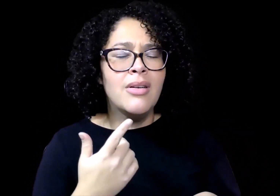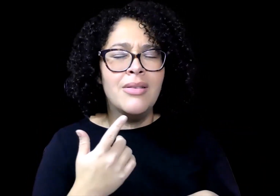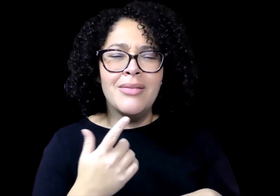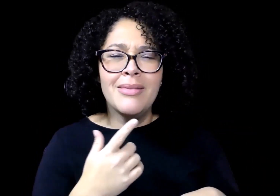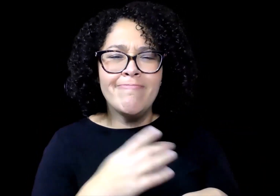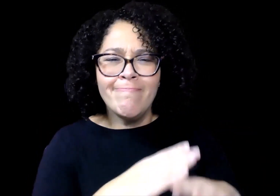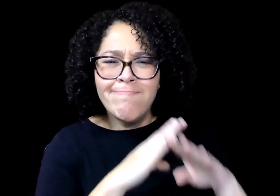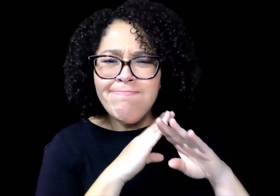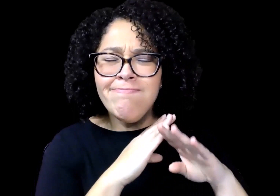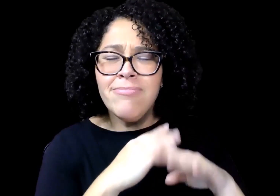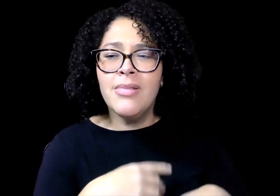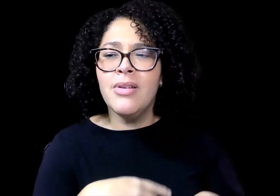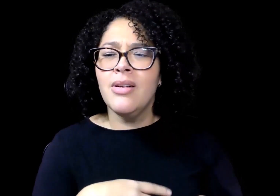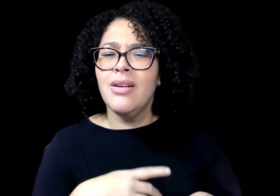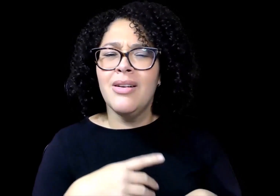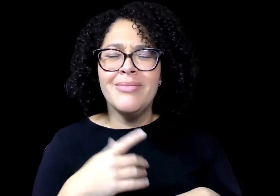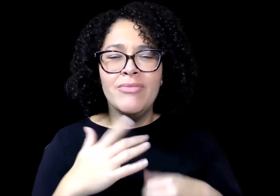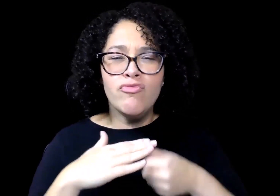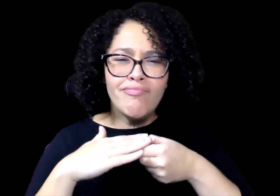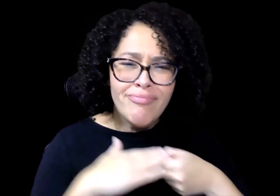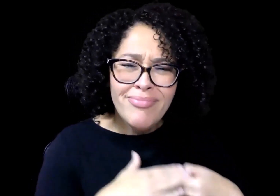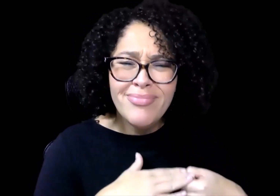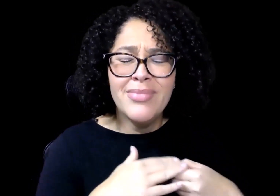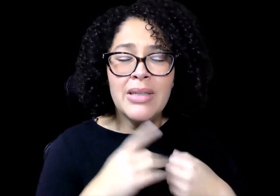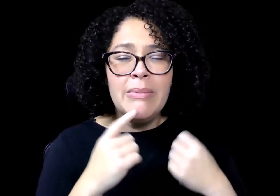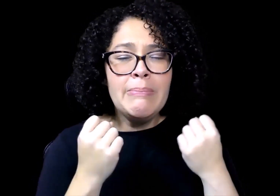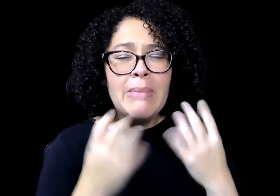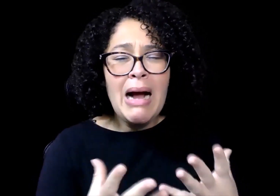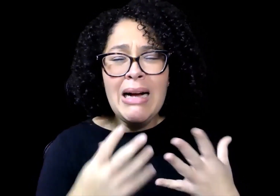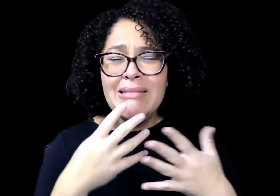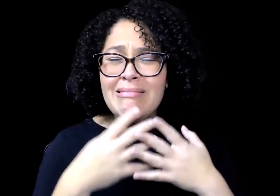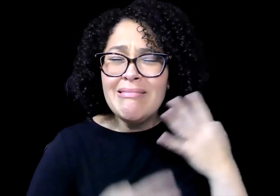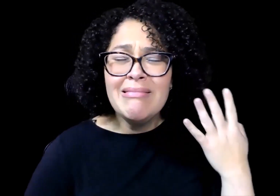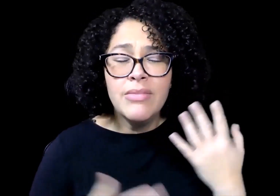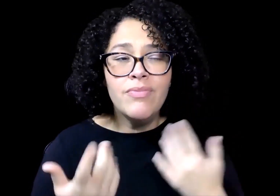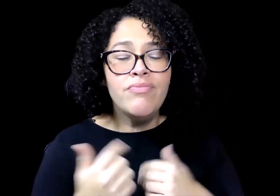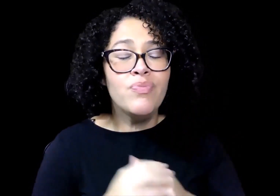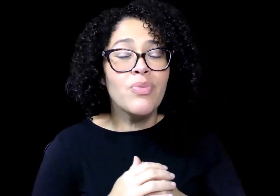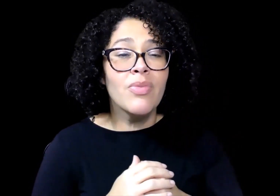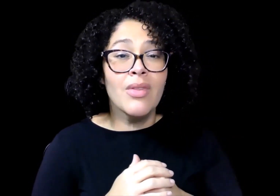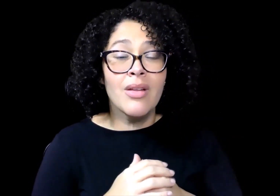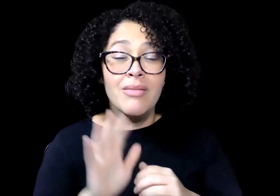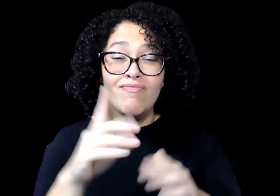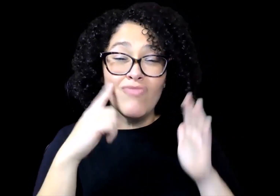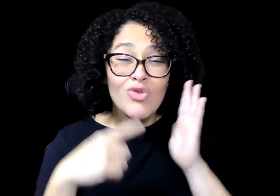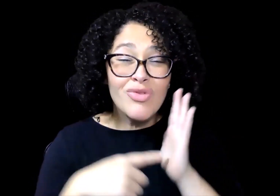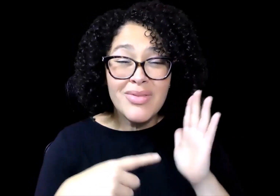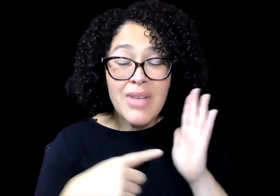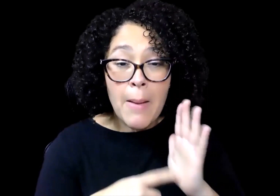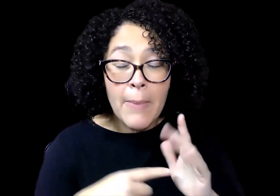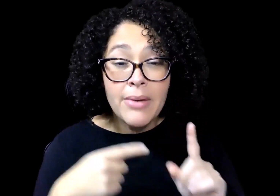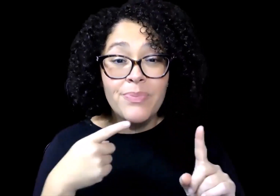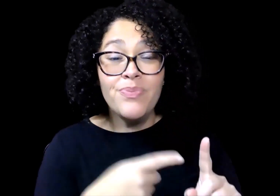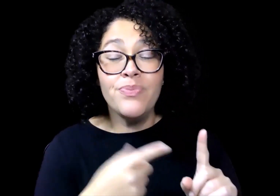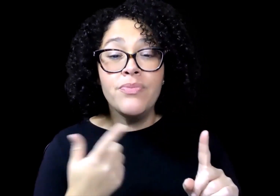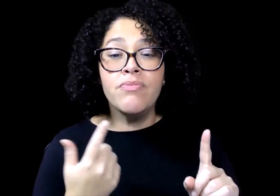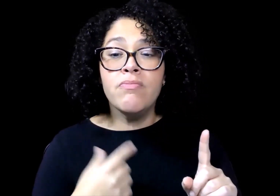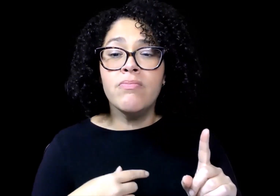experienced already a number of frustrations and barriers I had experienced depression for example